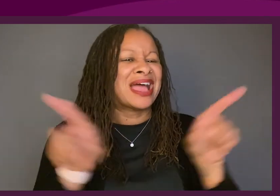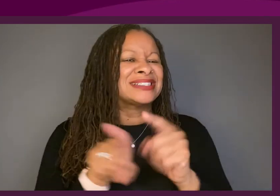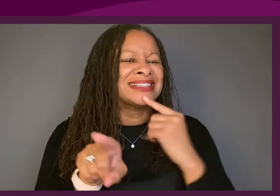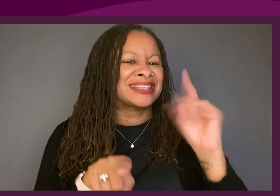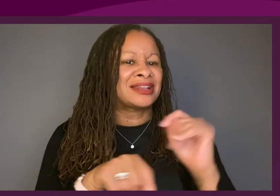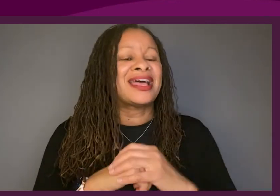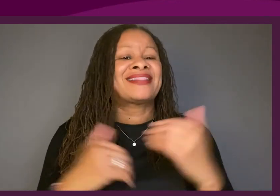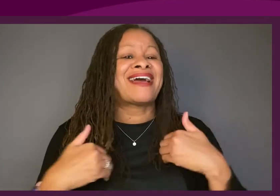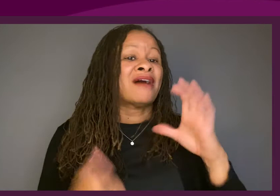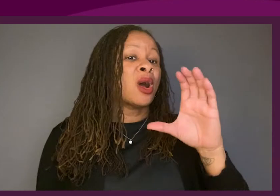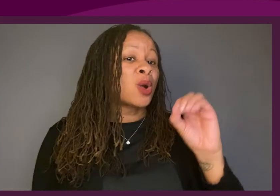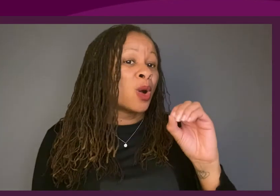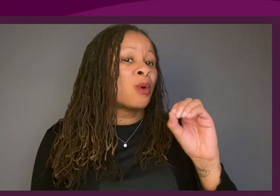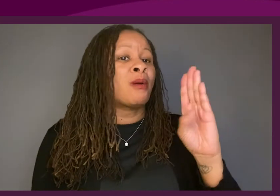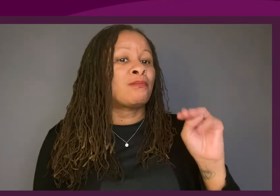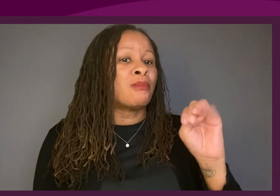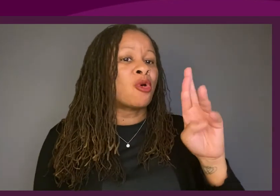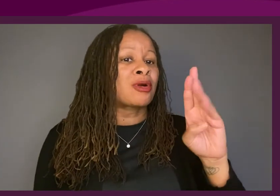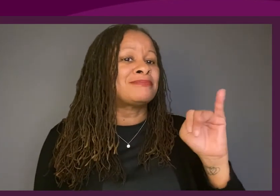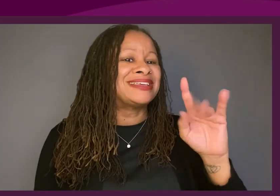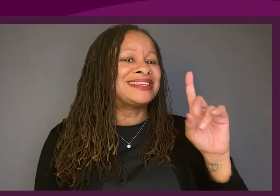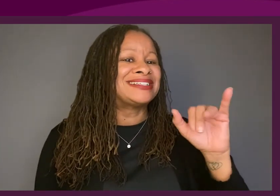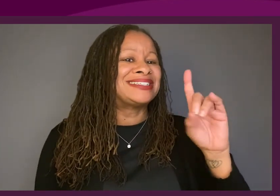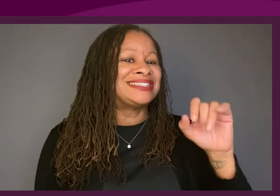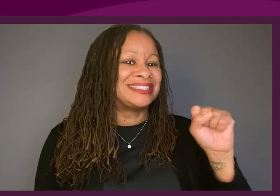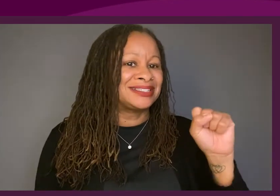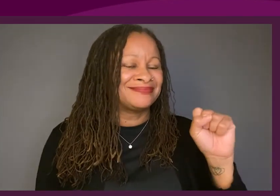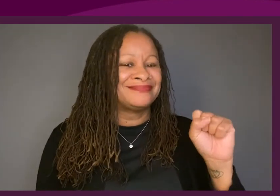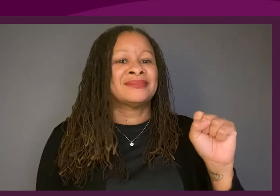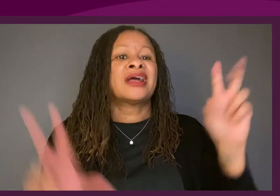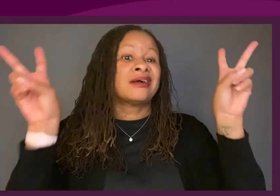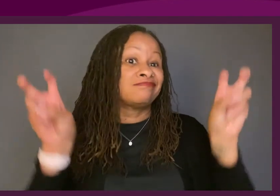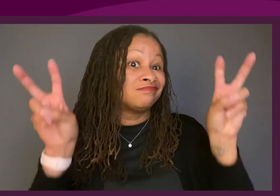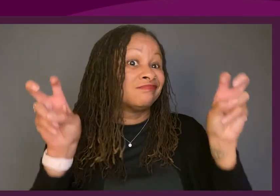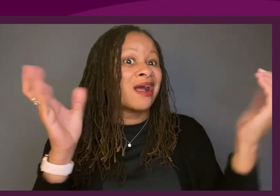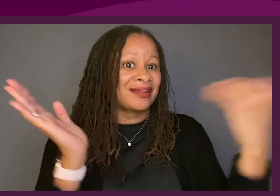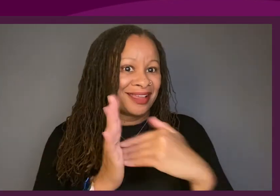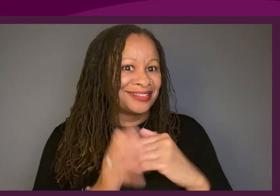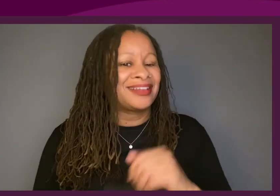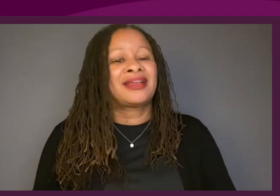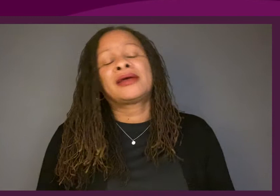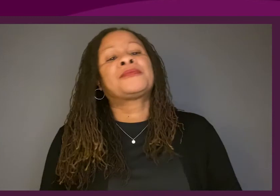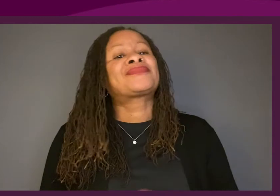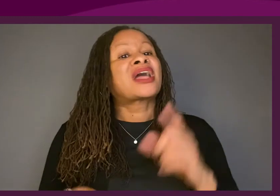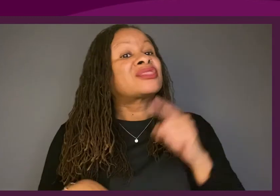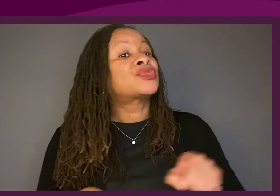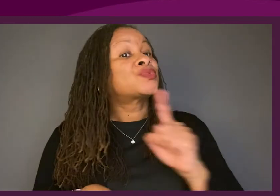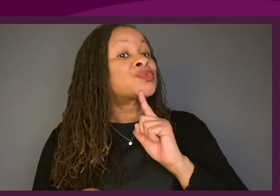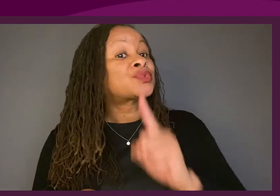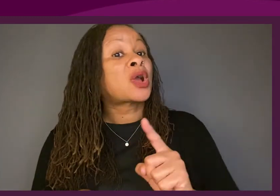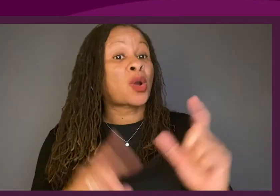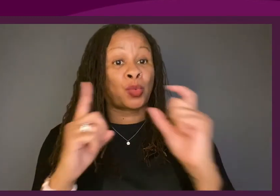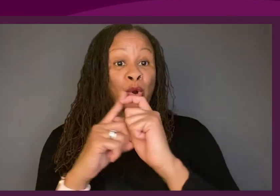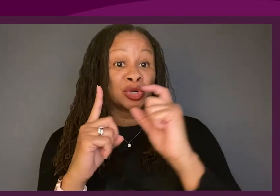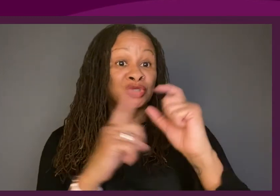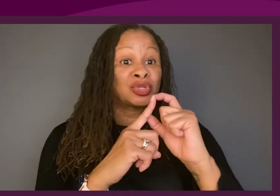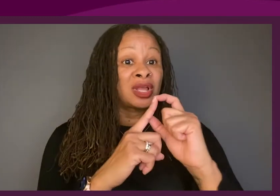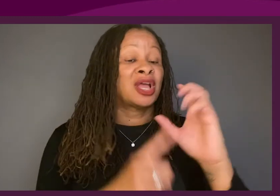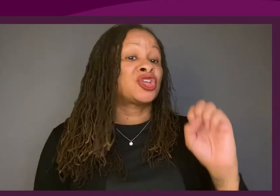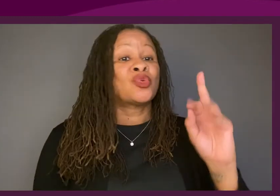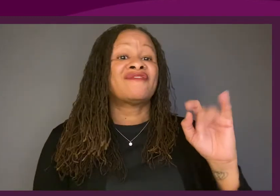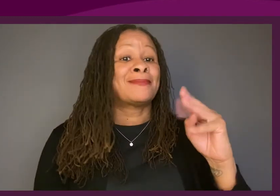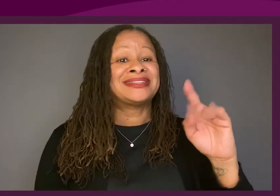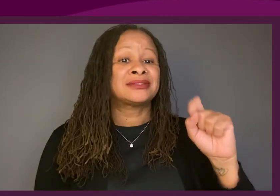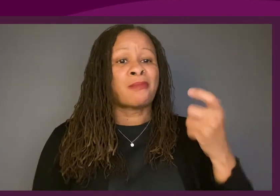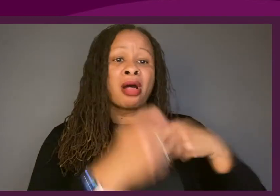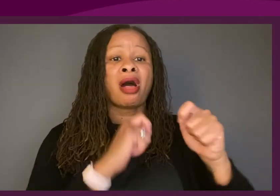These are words, these are euphemisms that are used instead of disability.